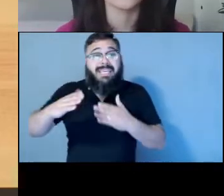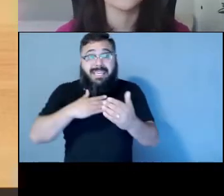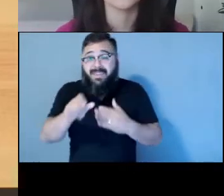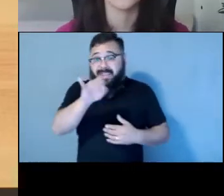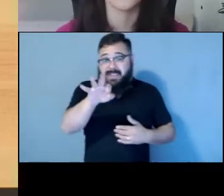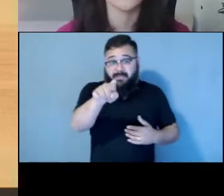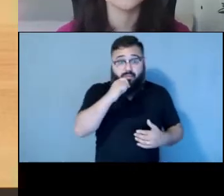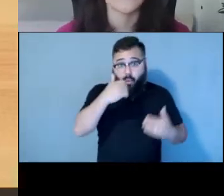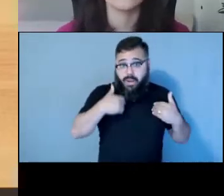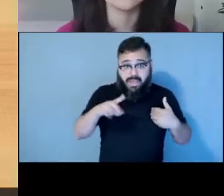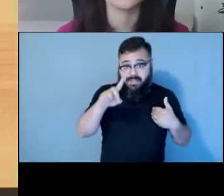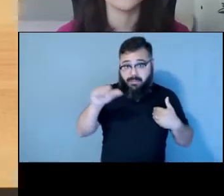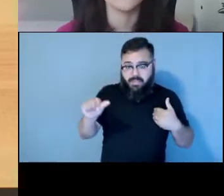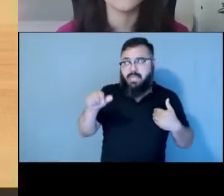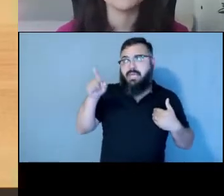and you're disregarded as having a disability,